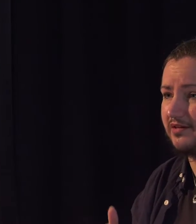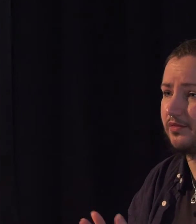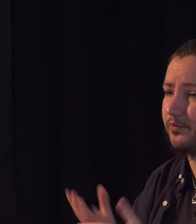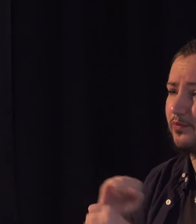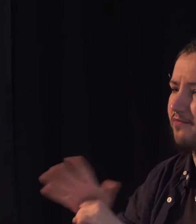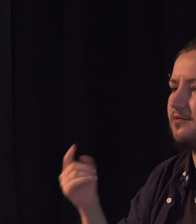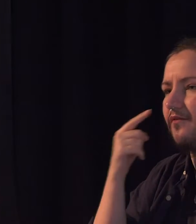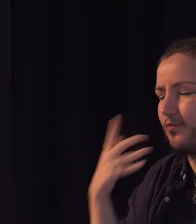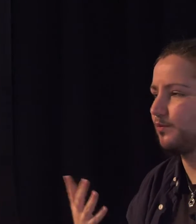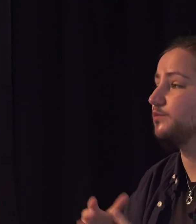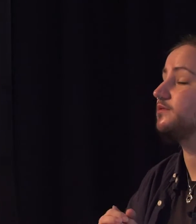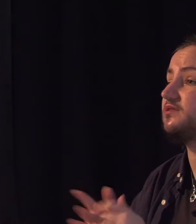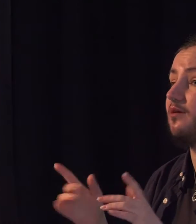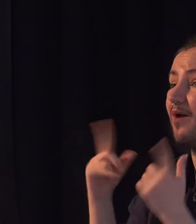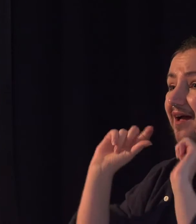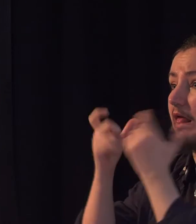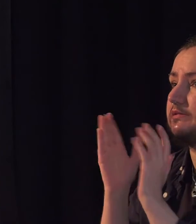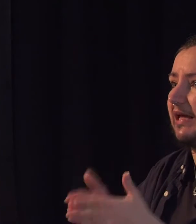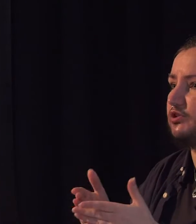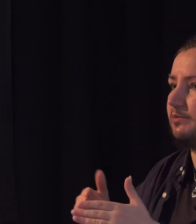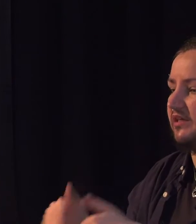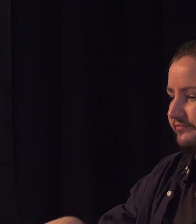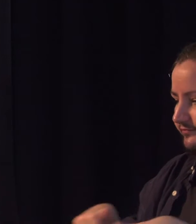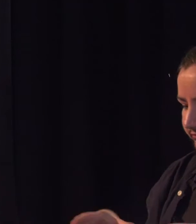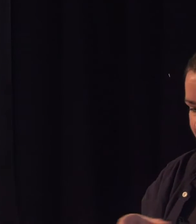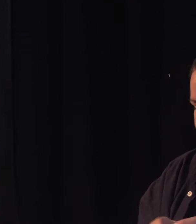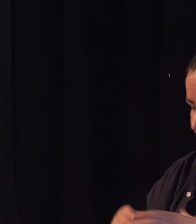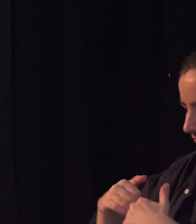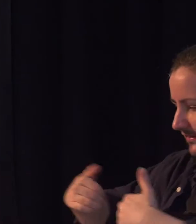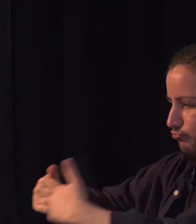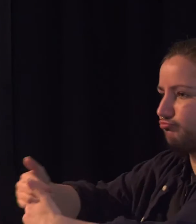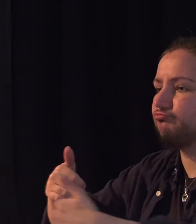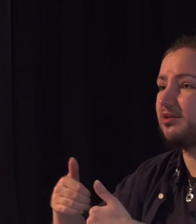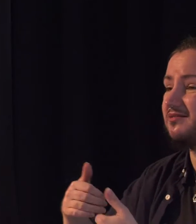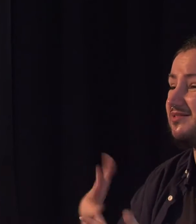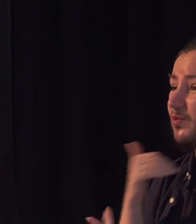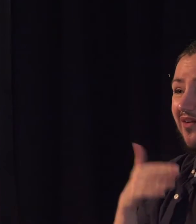Our classes had to remain insular. Major staff shortages were experienced by lots of people,